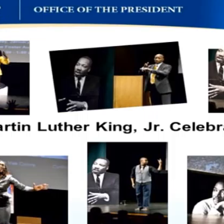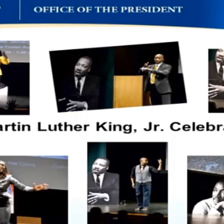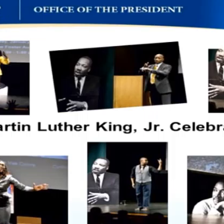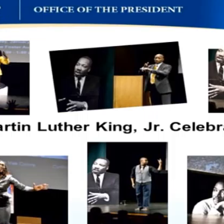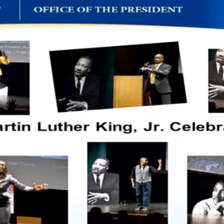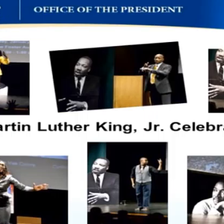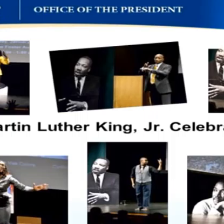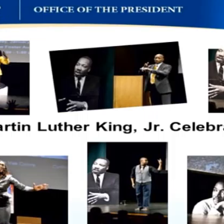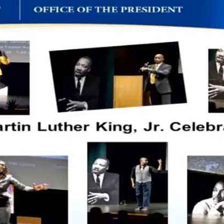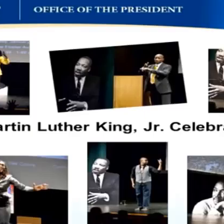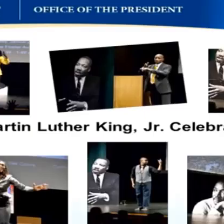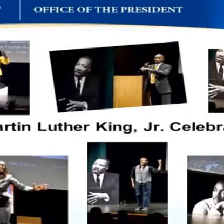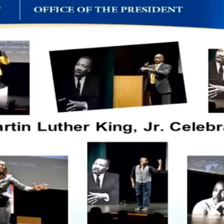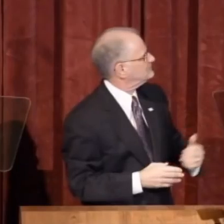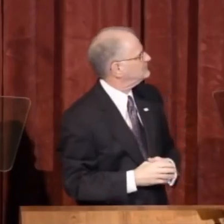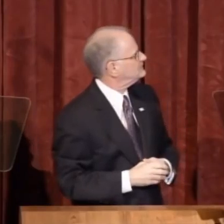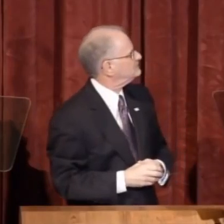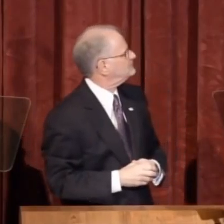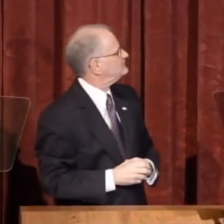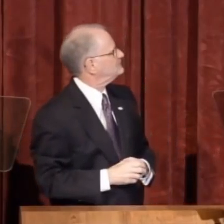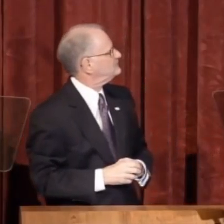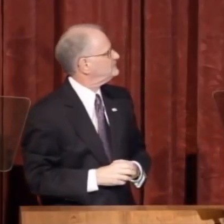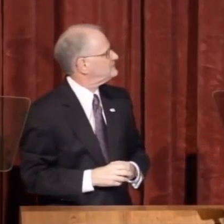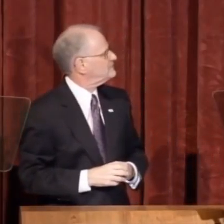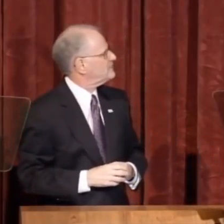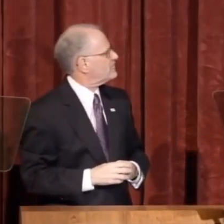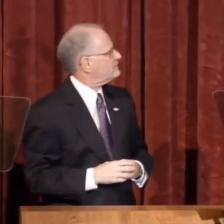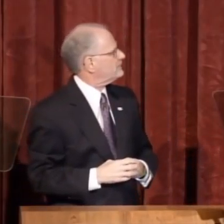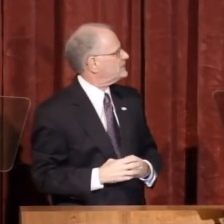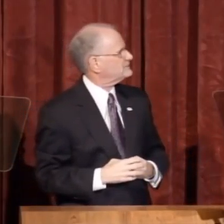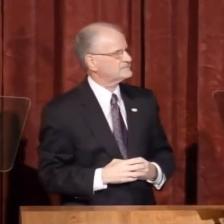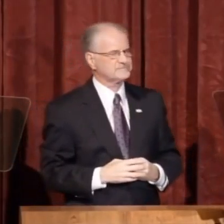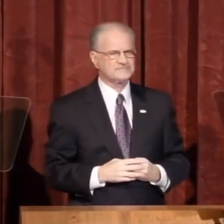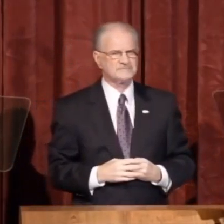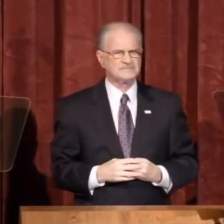Now for Goal B, our Annual Report tells us